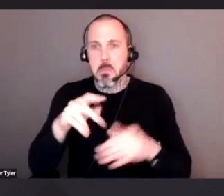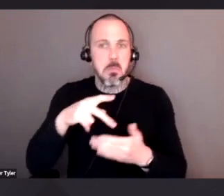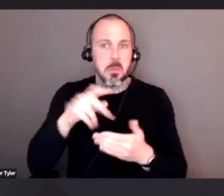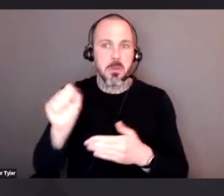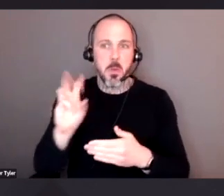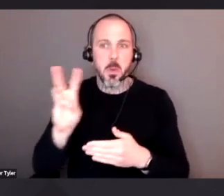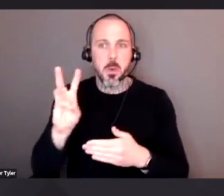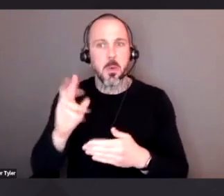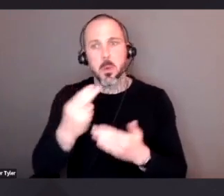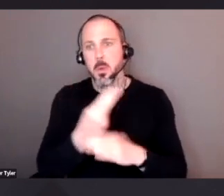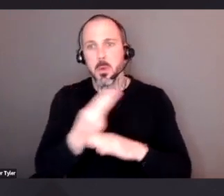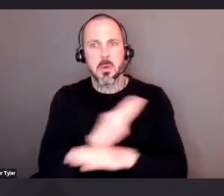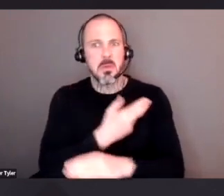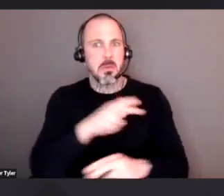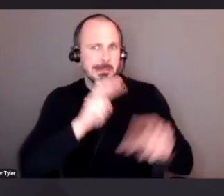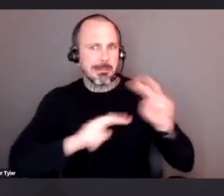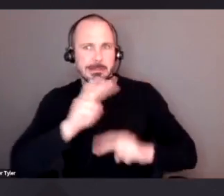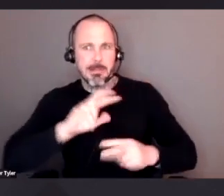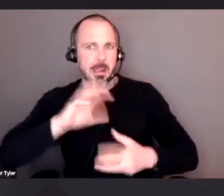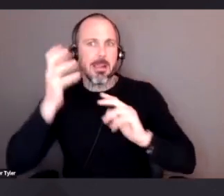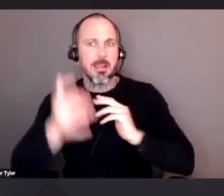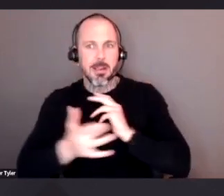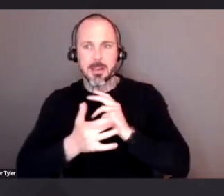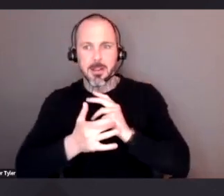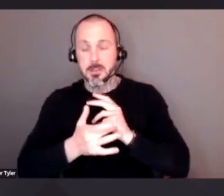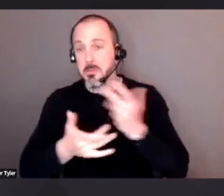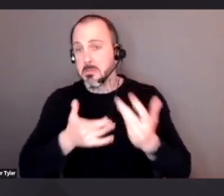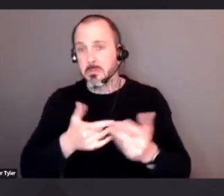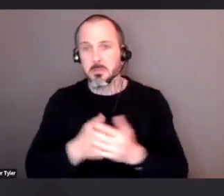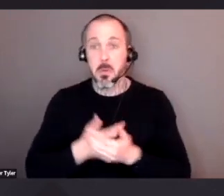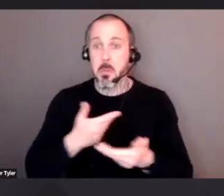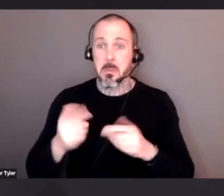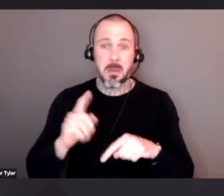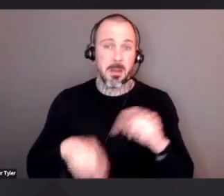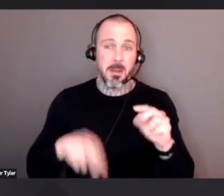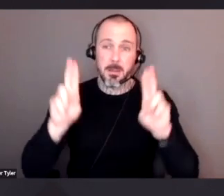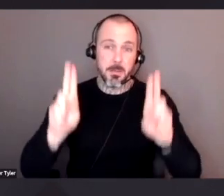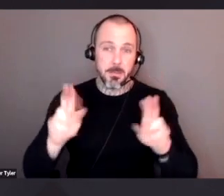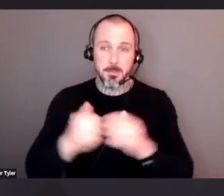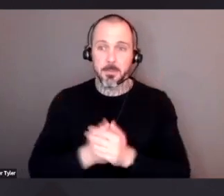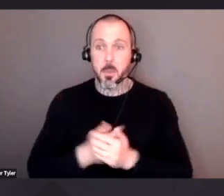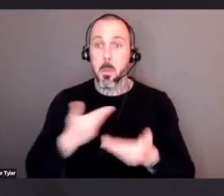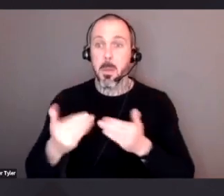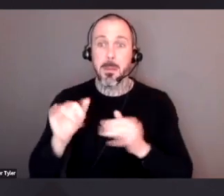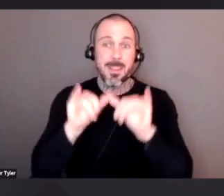In this light, it is more inclusive to offer multiple means of application to ensure that all talented candidates